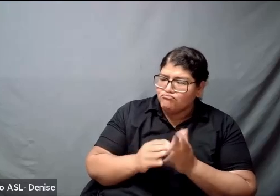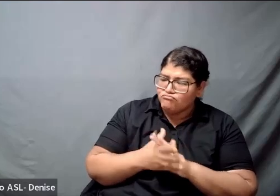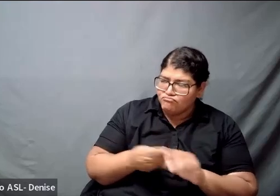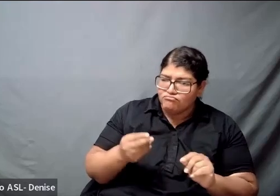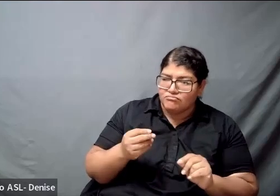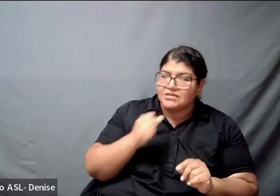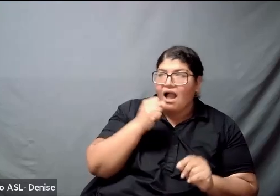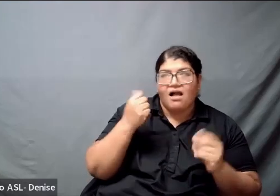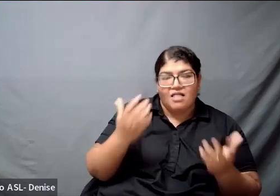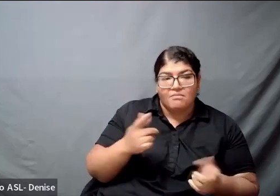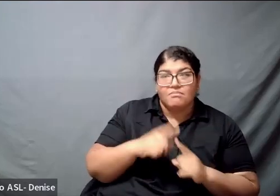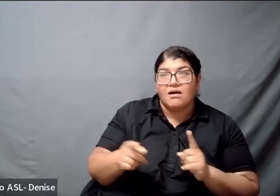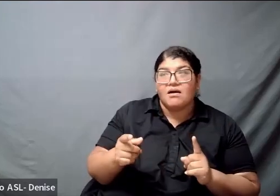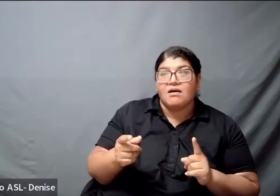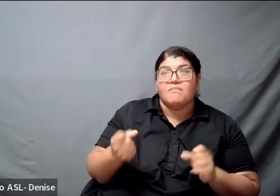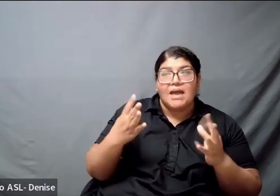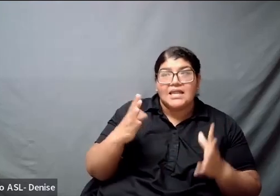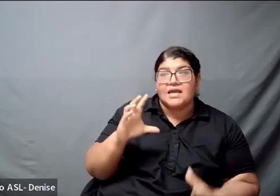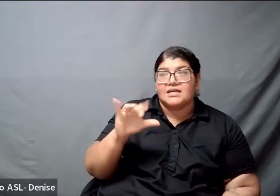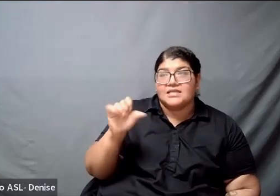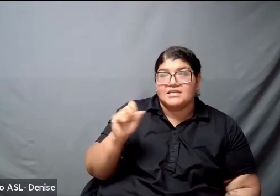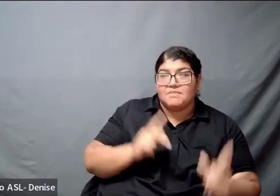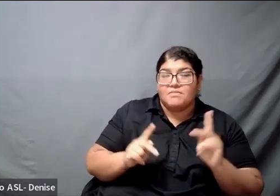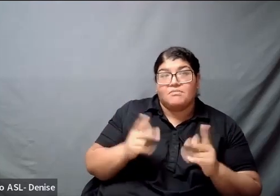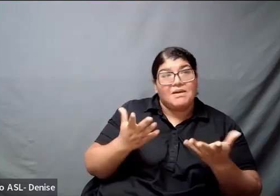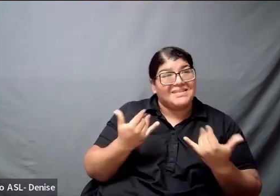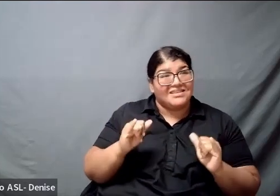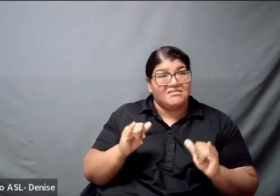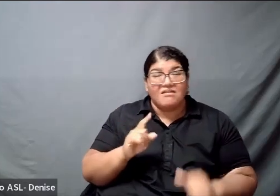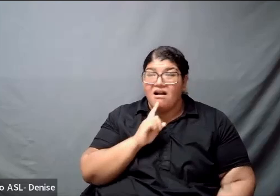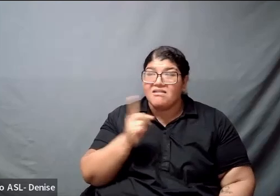but there are cis people who were maybe still are, but were trying to do it.